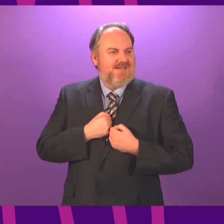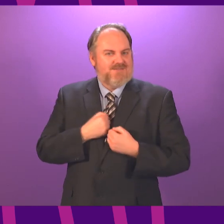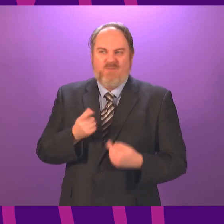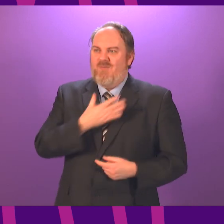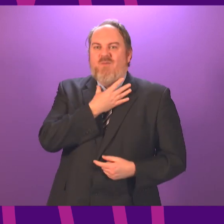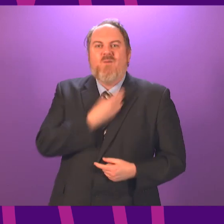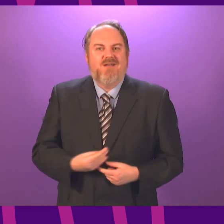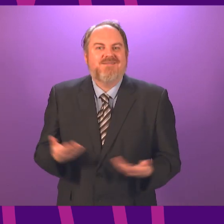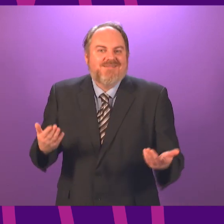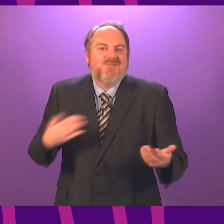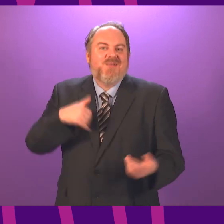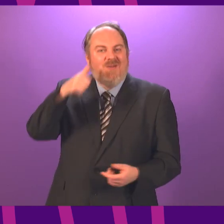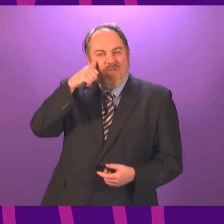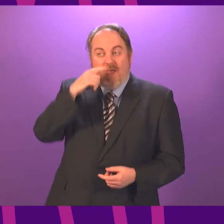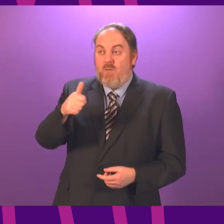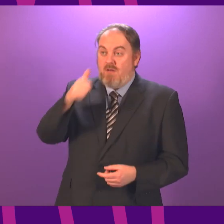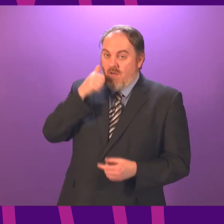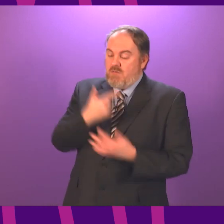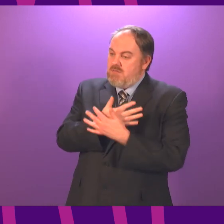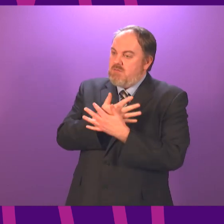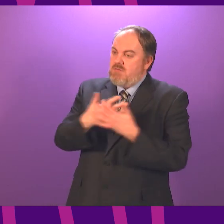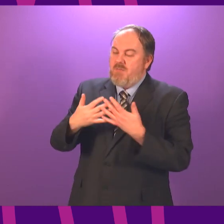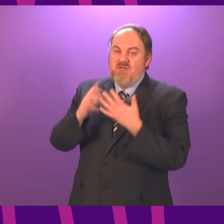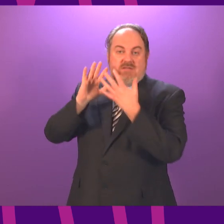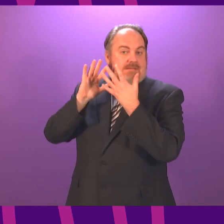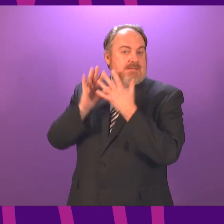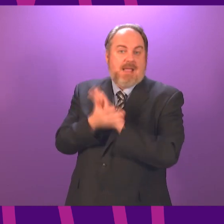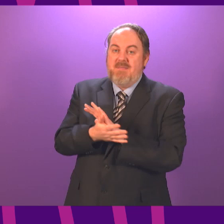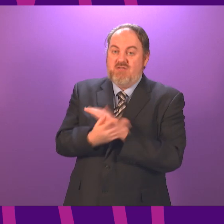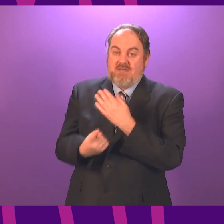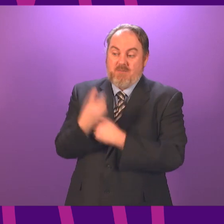tackling the deep harm that has been caused by the dreadful year that we have come through.